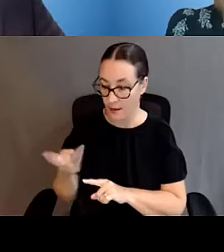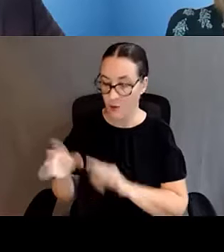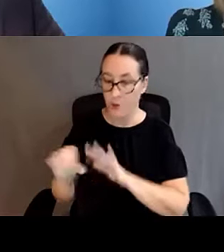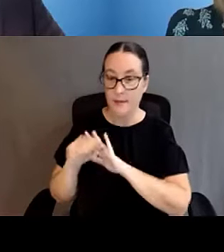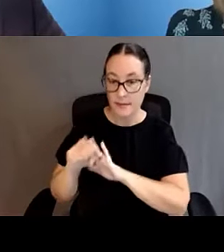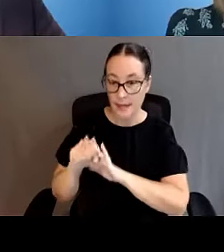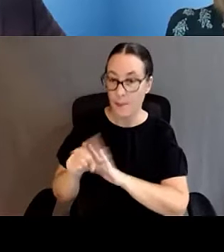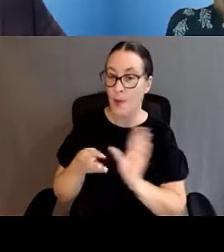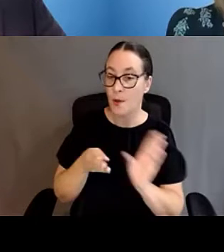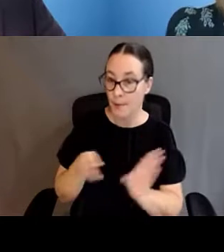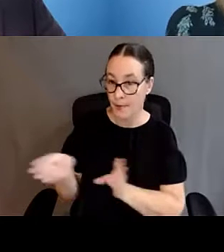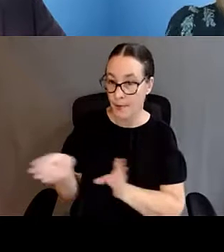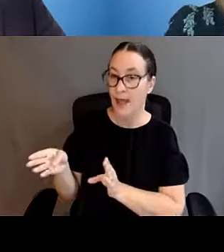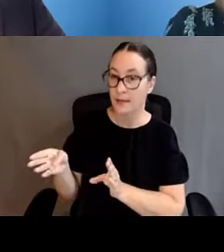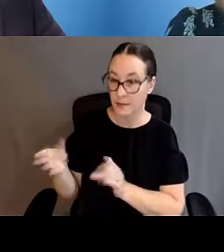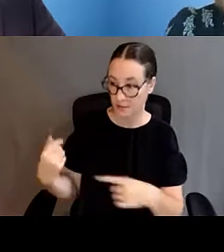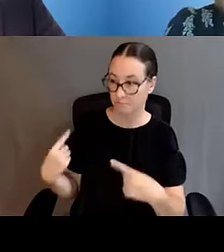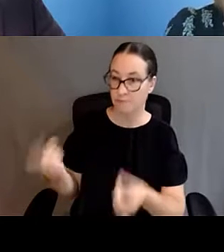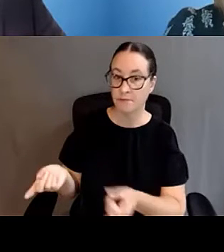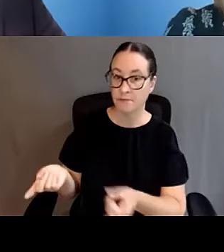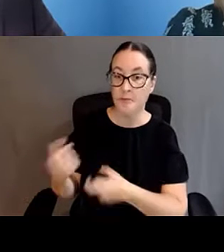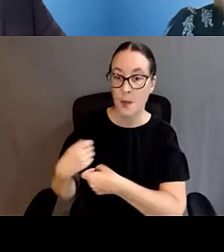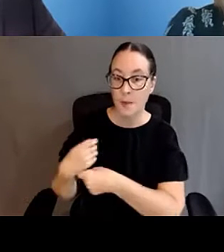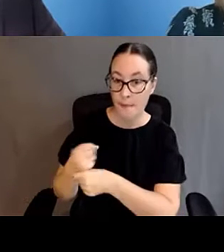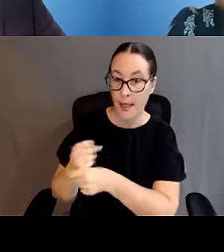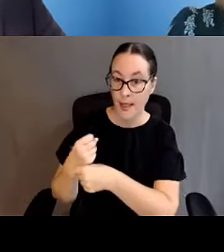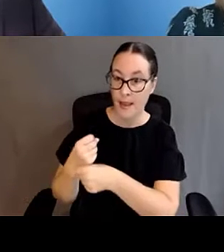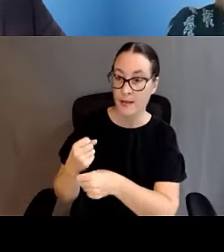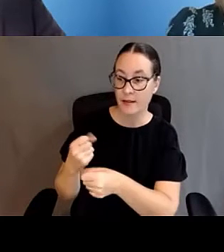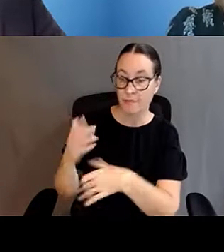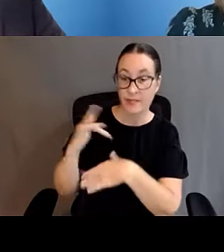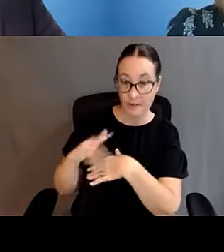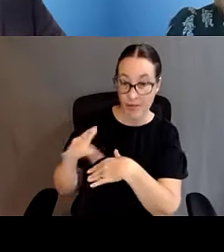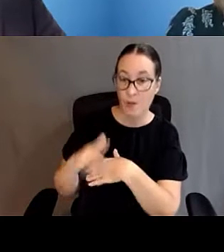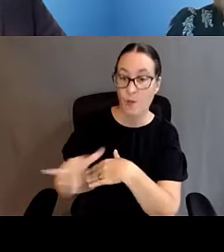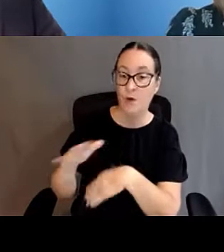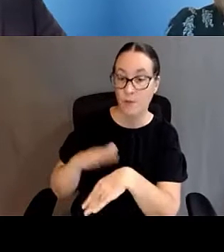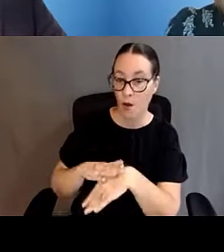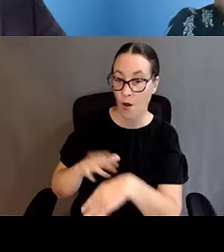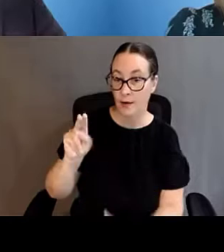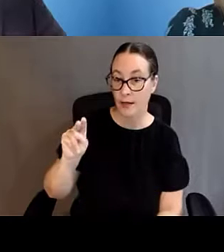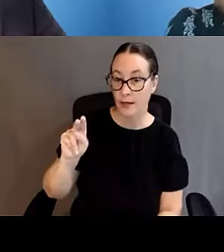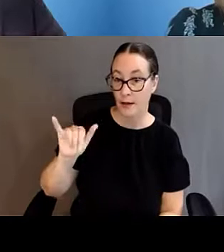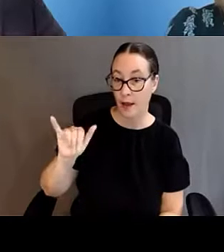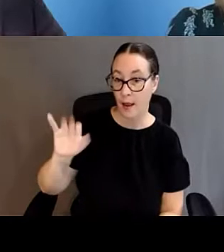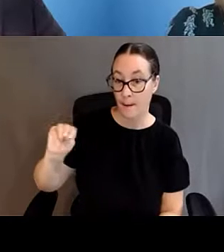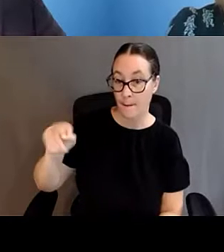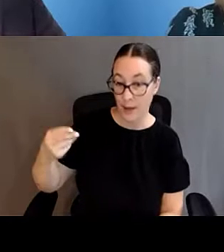that actually have been made publicly available, so on the NIMH website, for example,